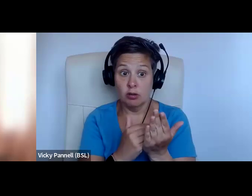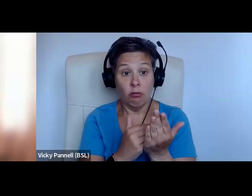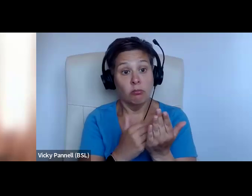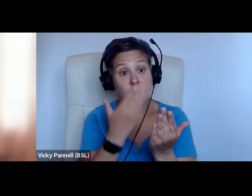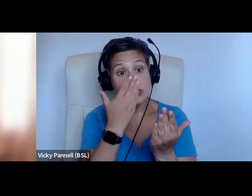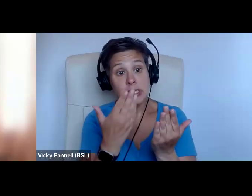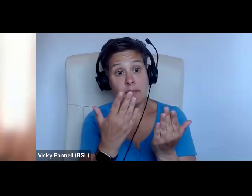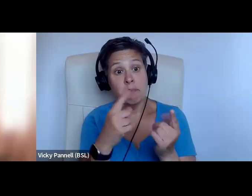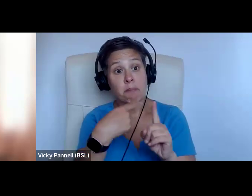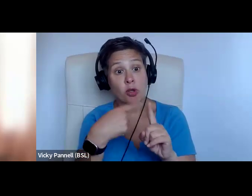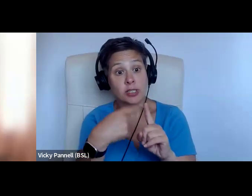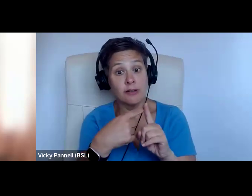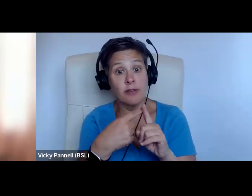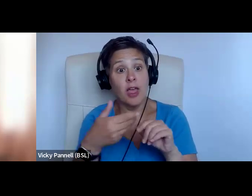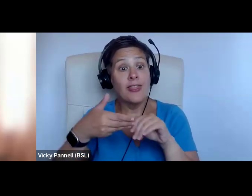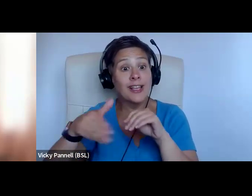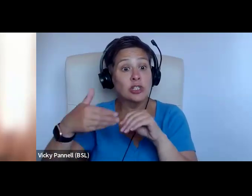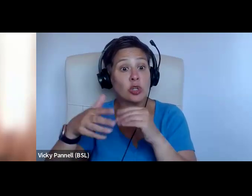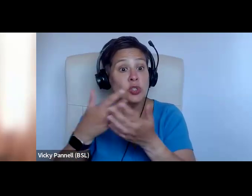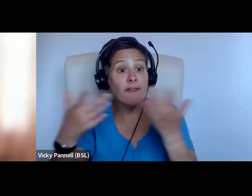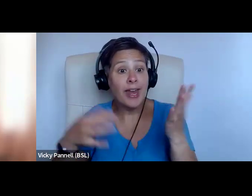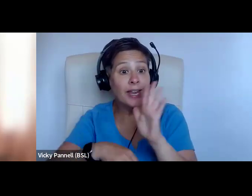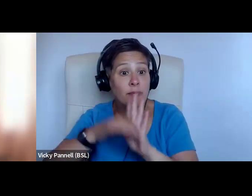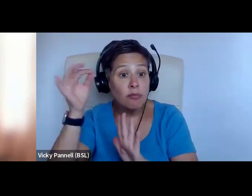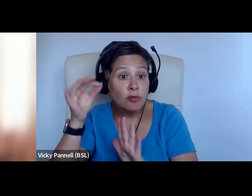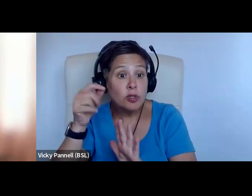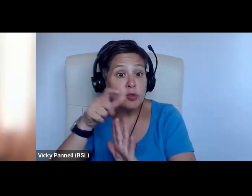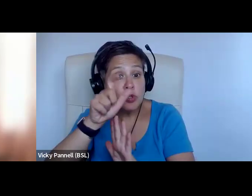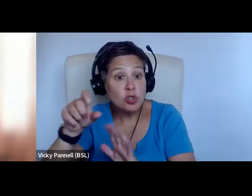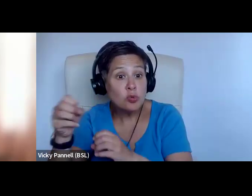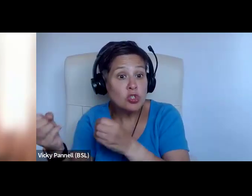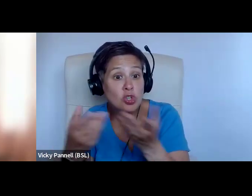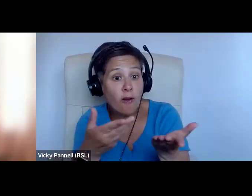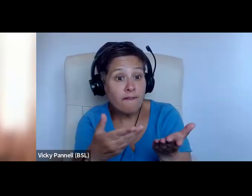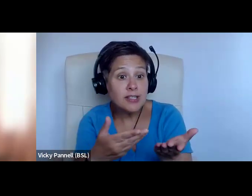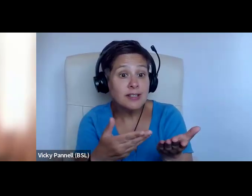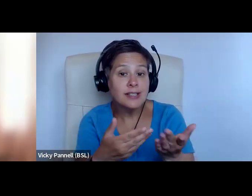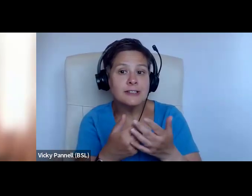by the working group. As a rep, I can confirm that the majority